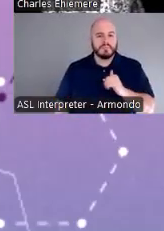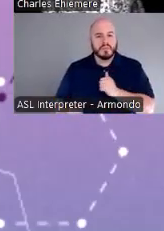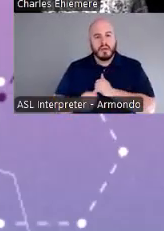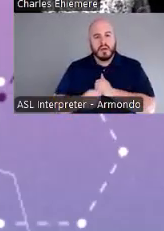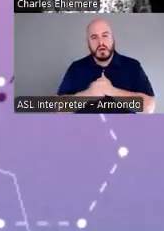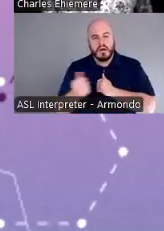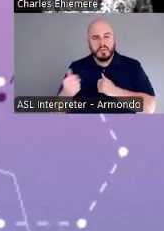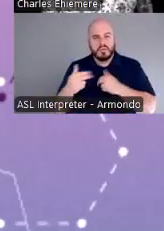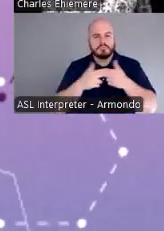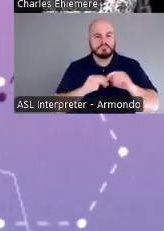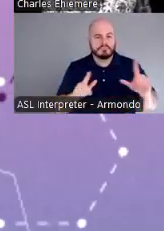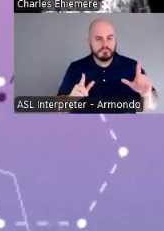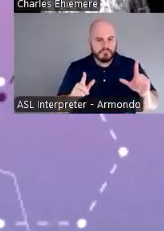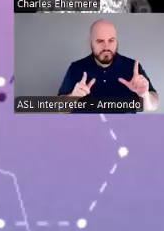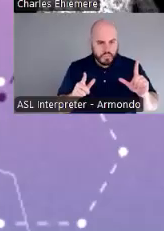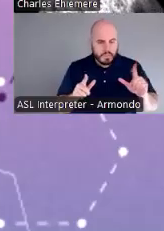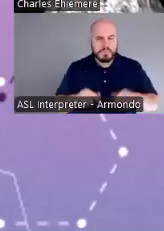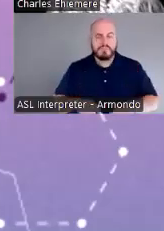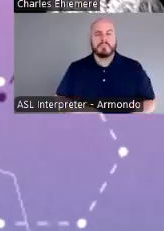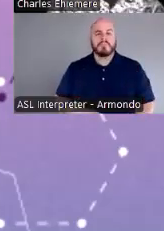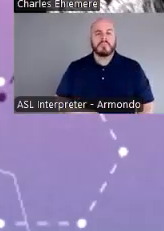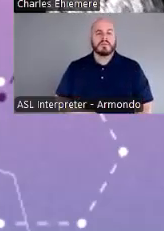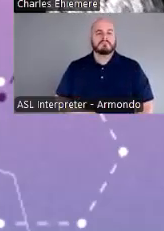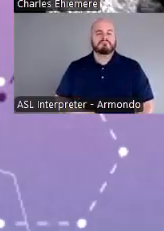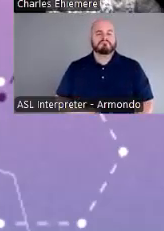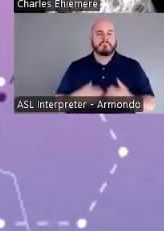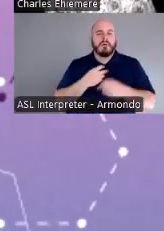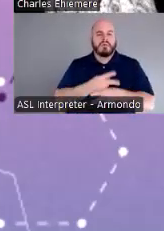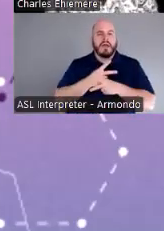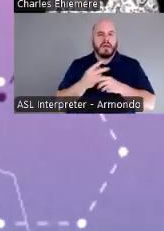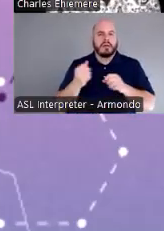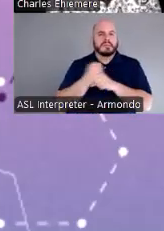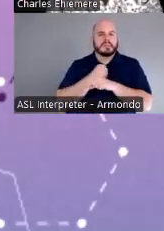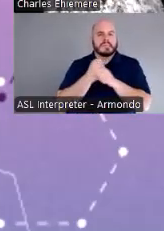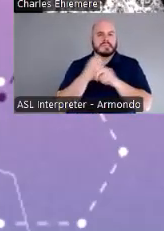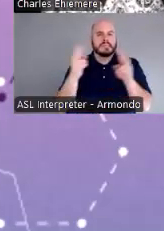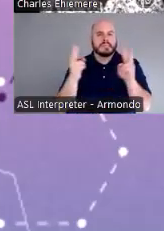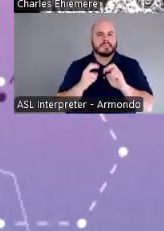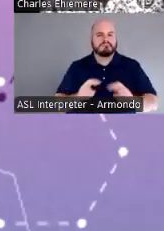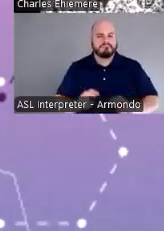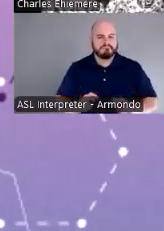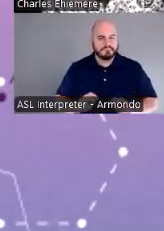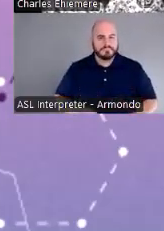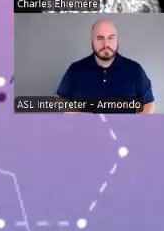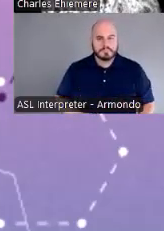The system was able to track ANC visits, births, records,